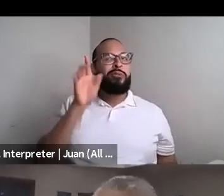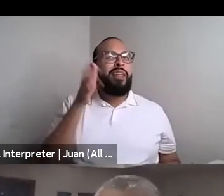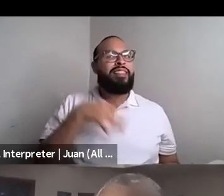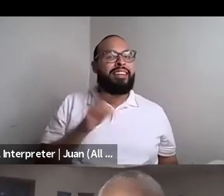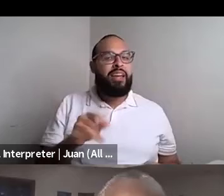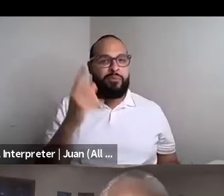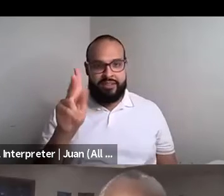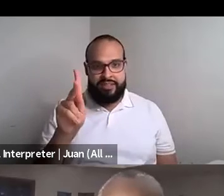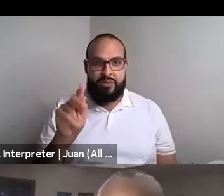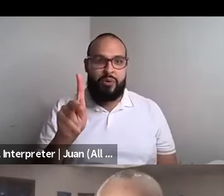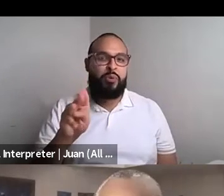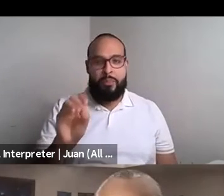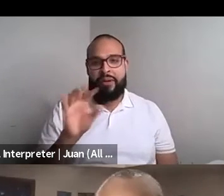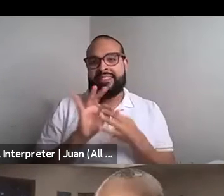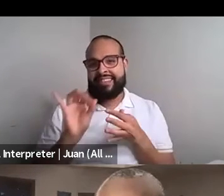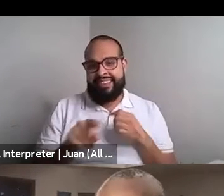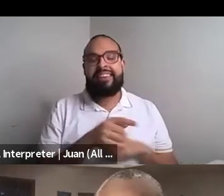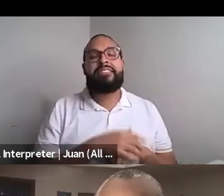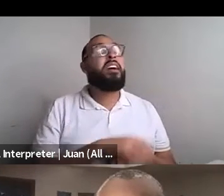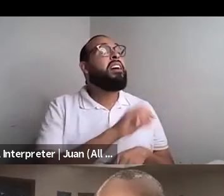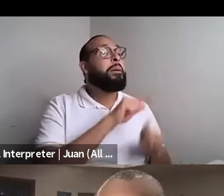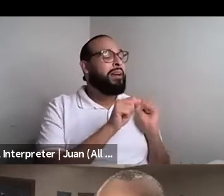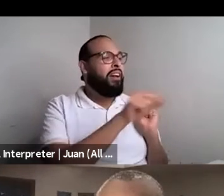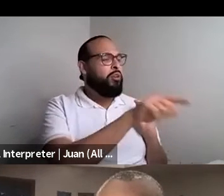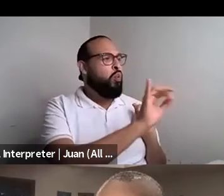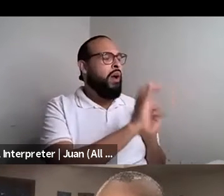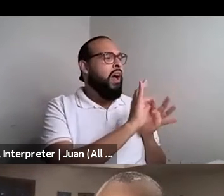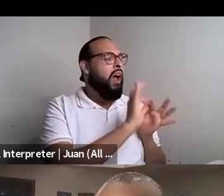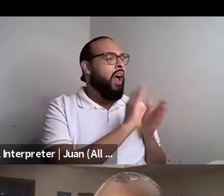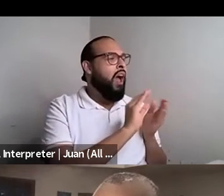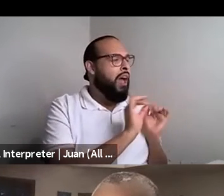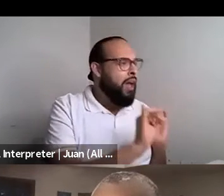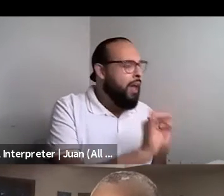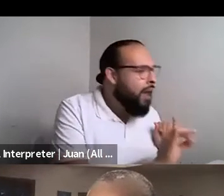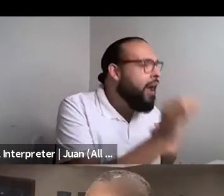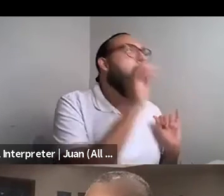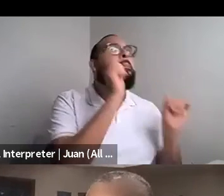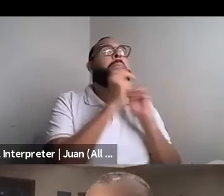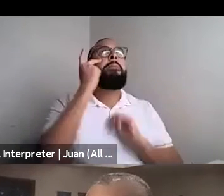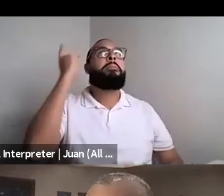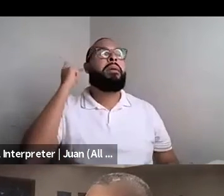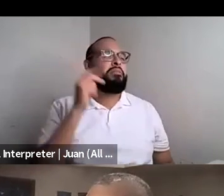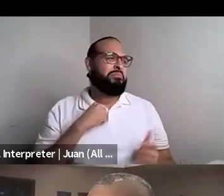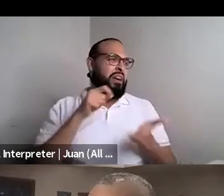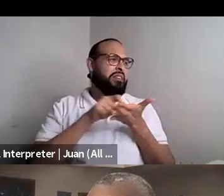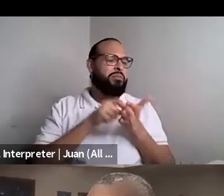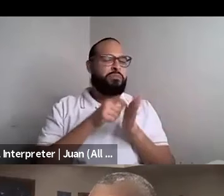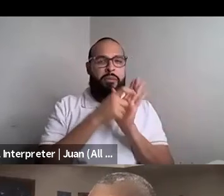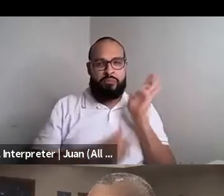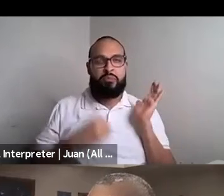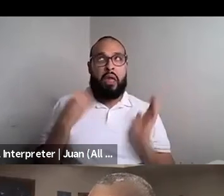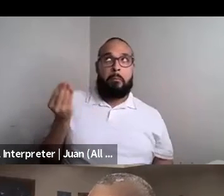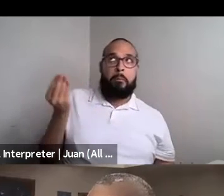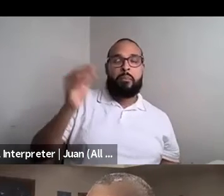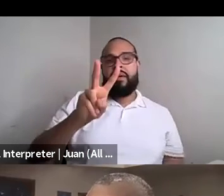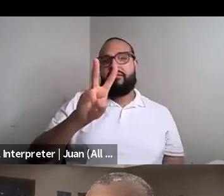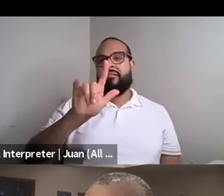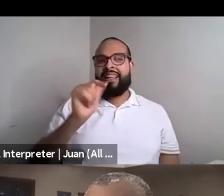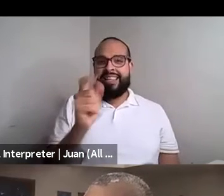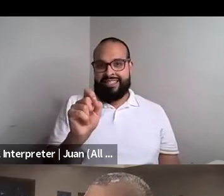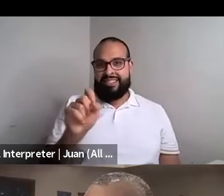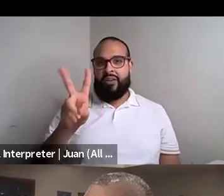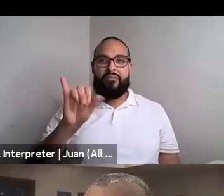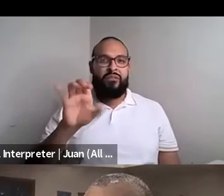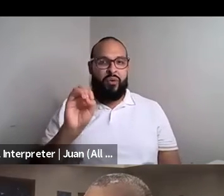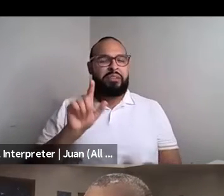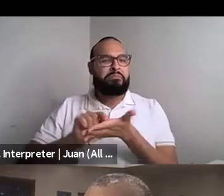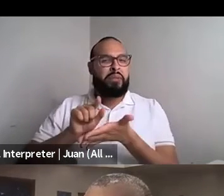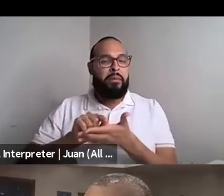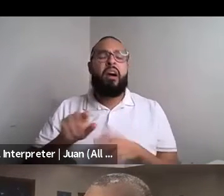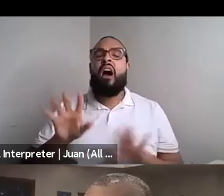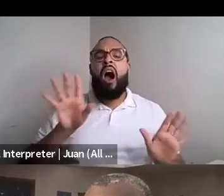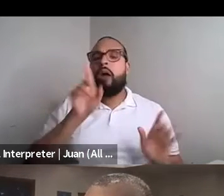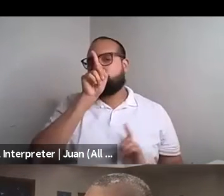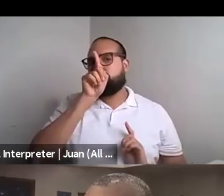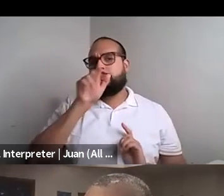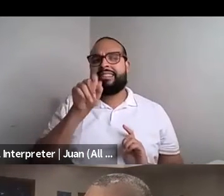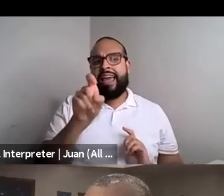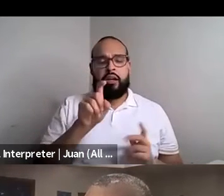Kenyon Farrow (he/him/his): It actually reminded me of many years ago, I had written a piece for that I pitched the Village Voice and it actually wasn't about sex, but it's just about, you know, kind of race and dealing with publishers